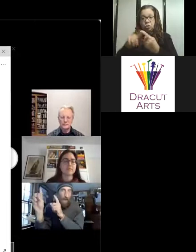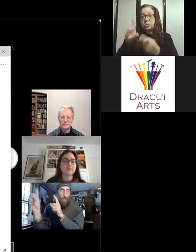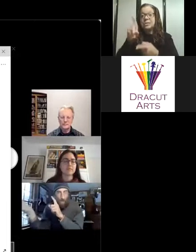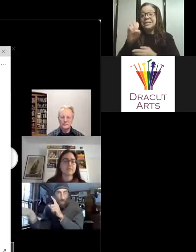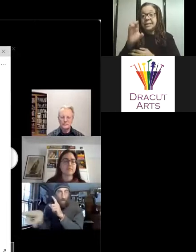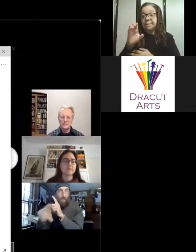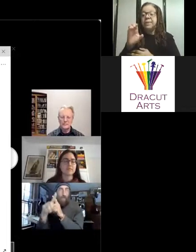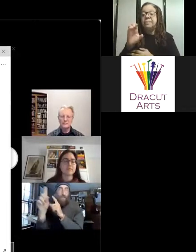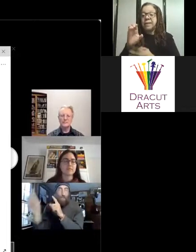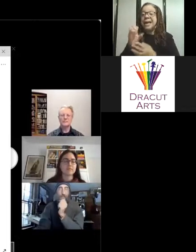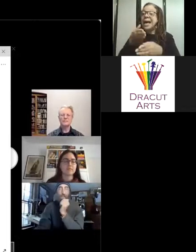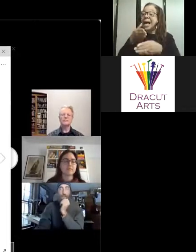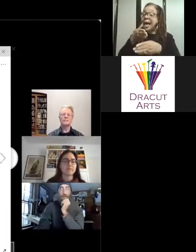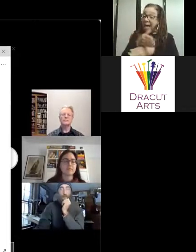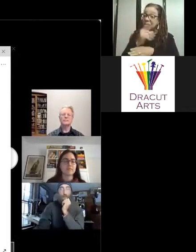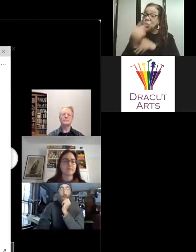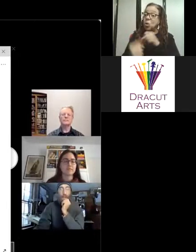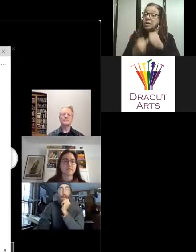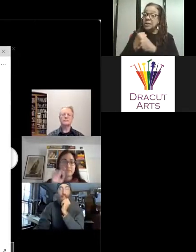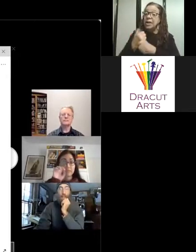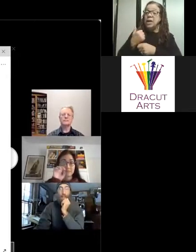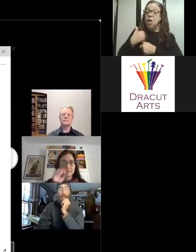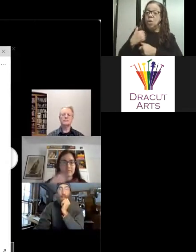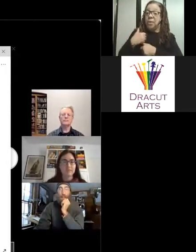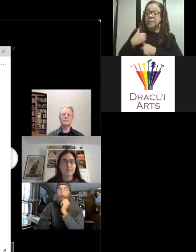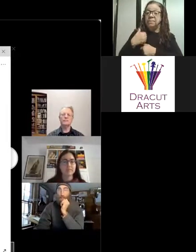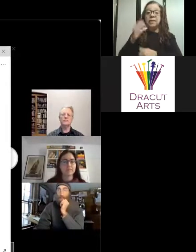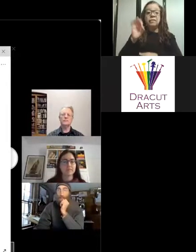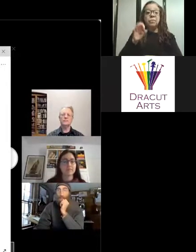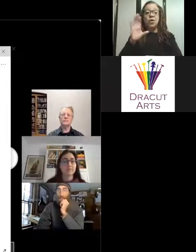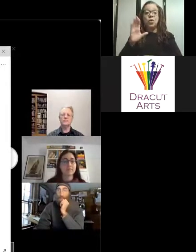after a year in the service, Freeman Colby ends up in the hospitals in Washington